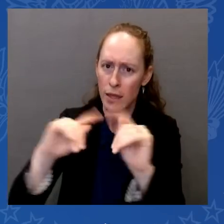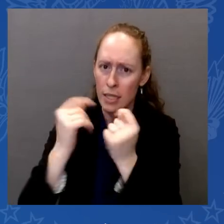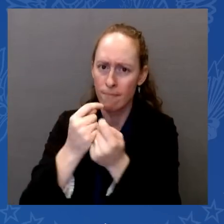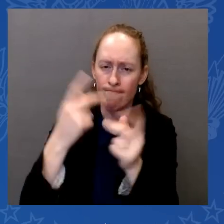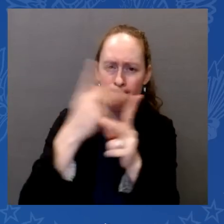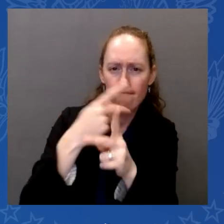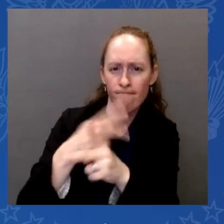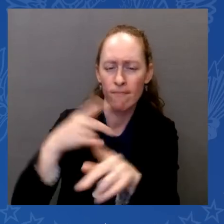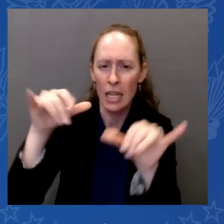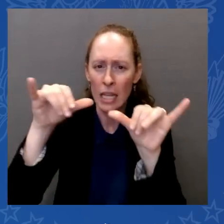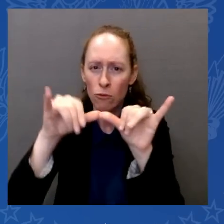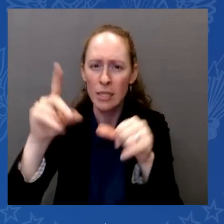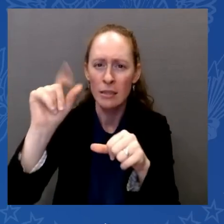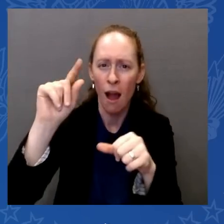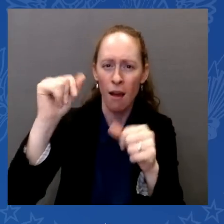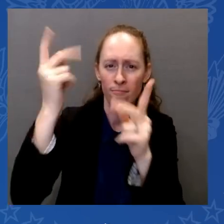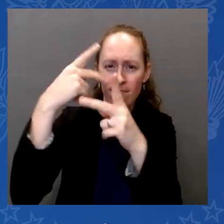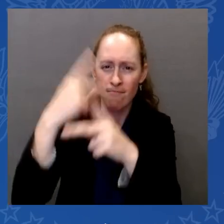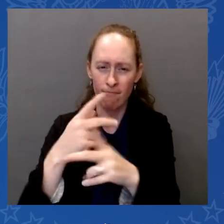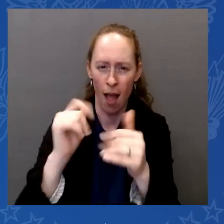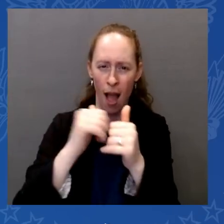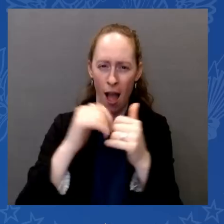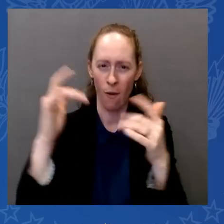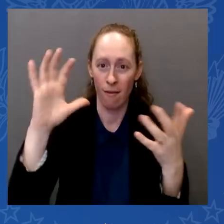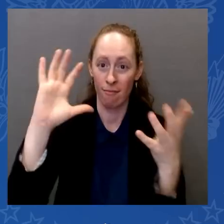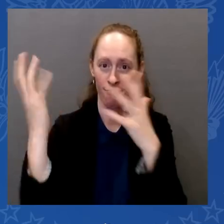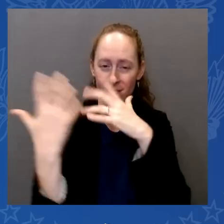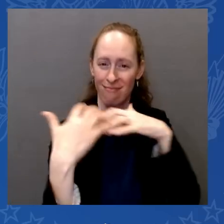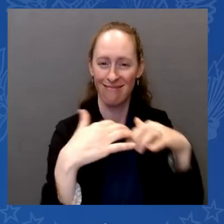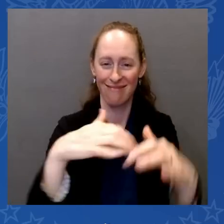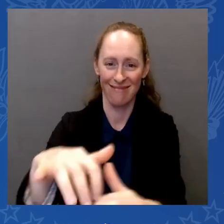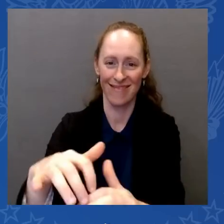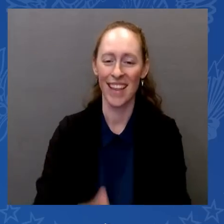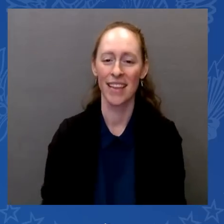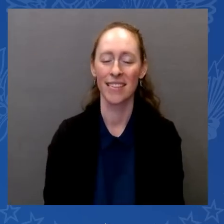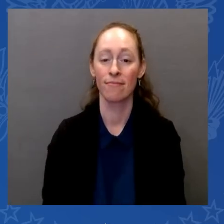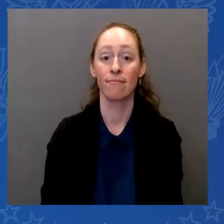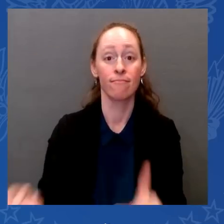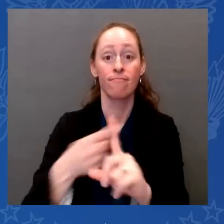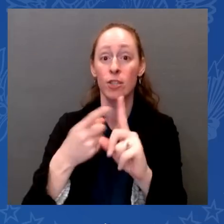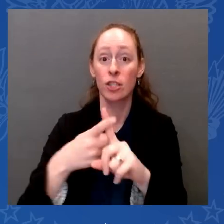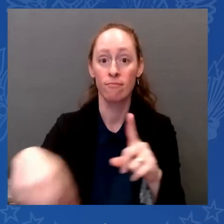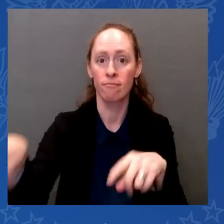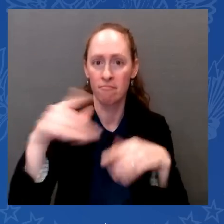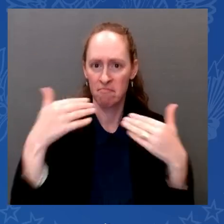and launched this new application in just weeks. And the Secretary insisted that it be test- --